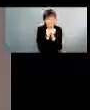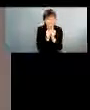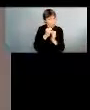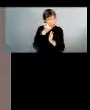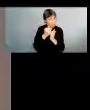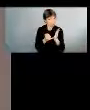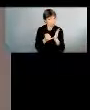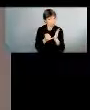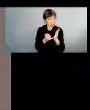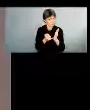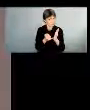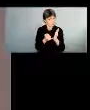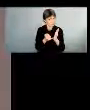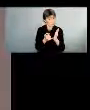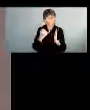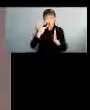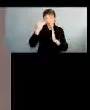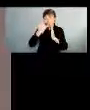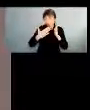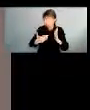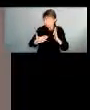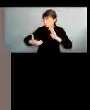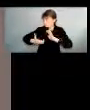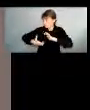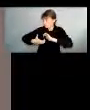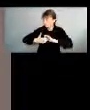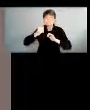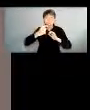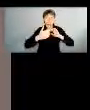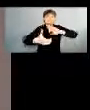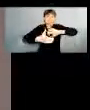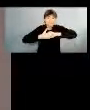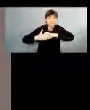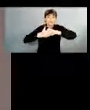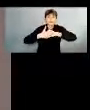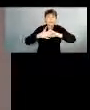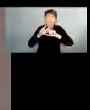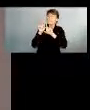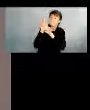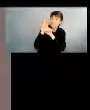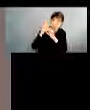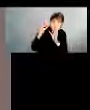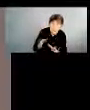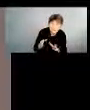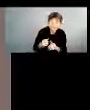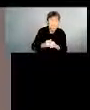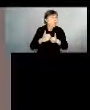This could include artists, collaborators, partners, mentors, participants, or future